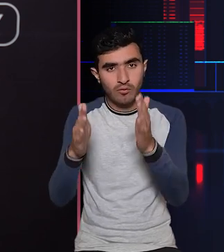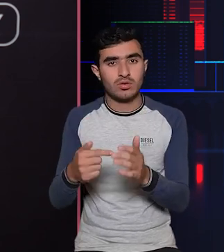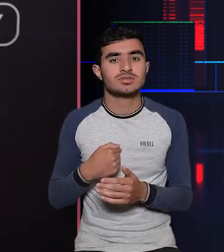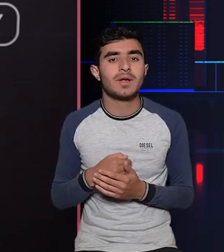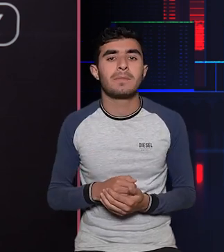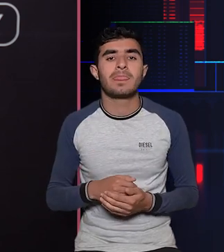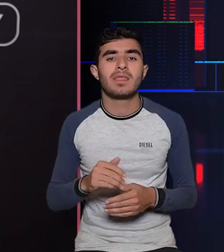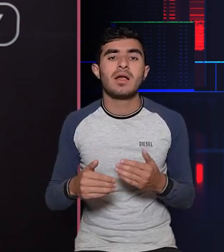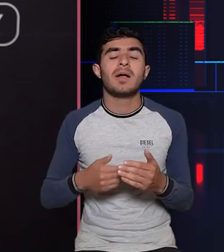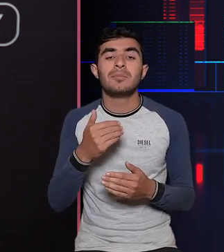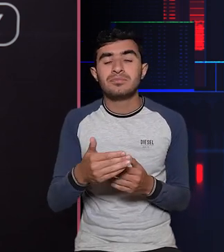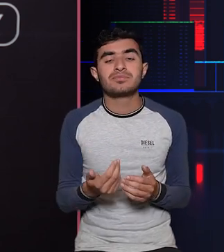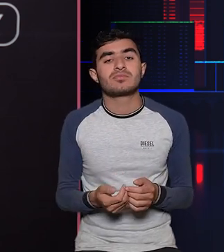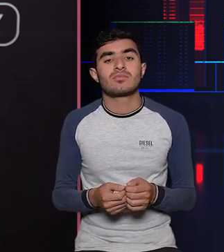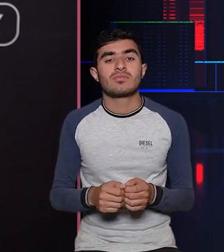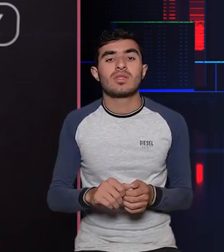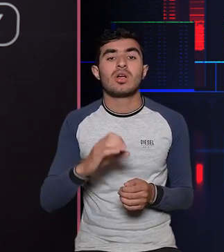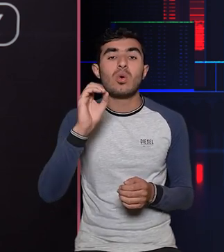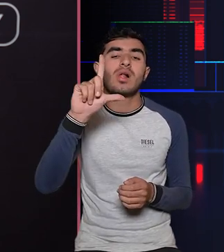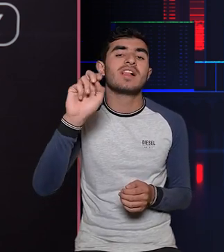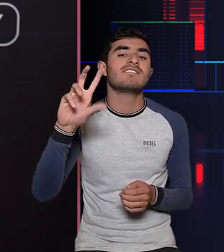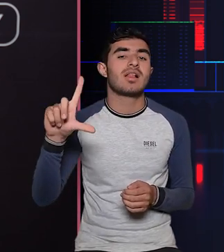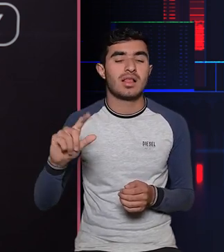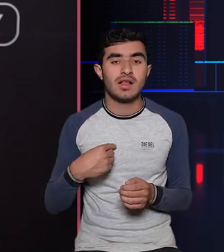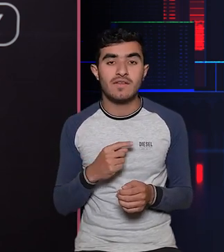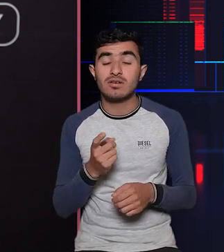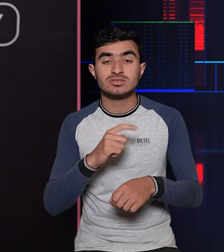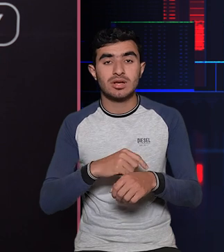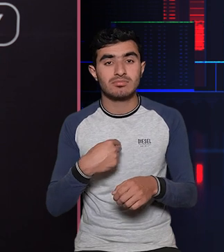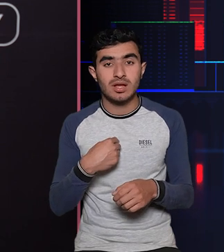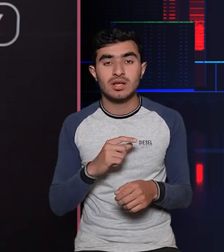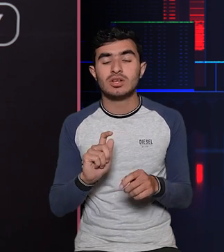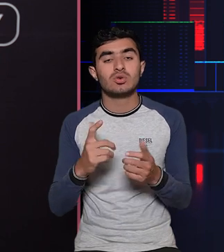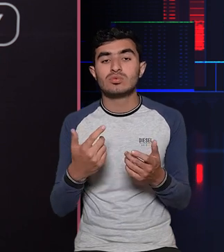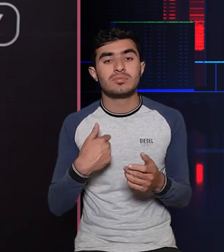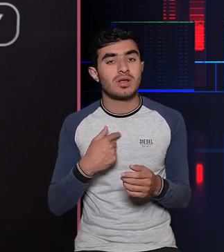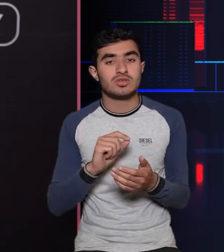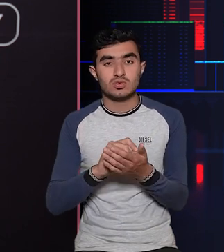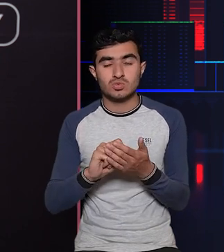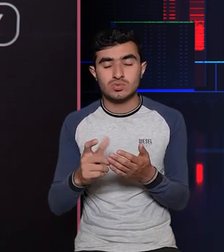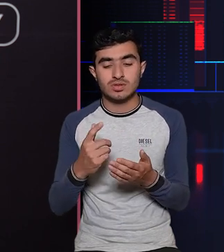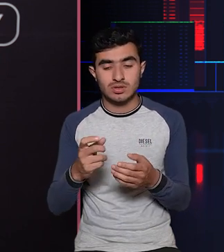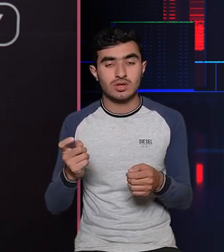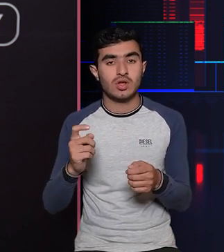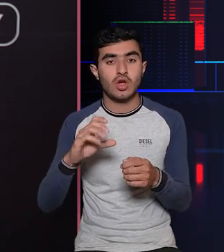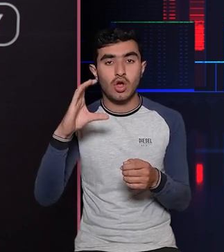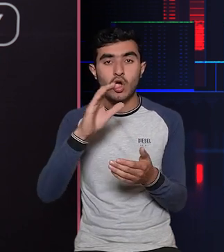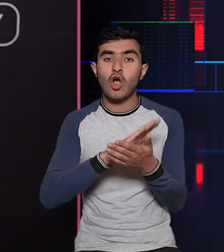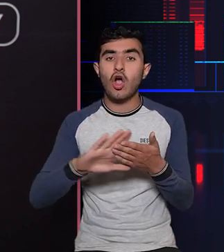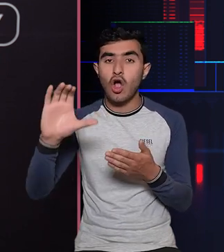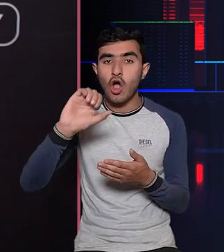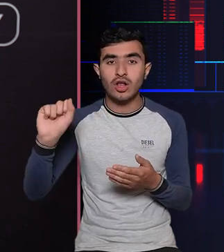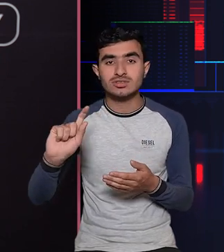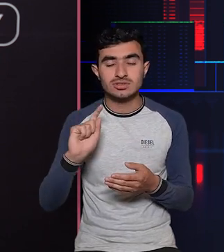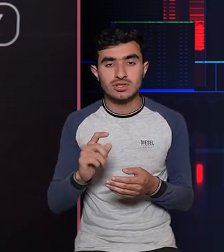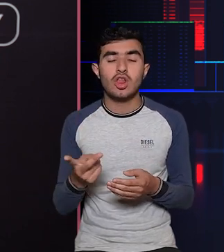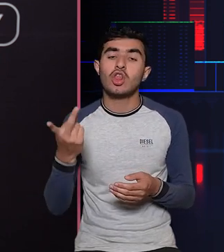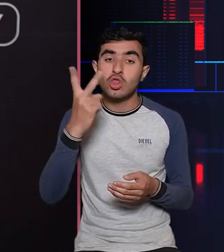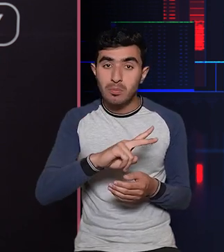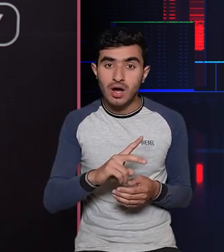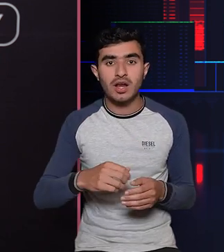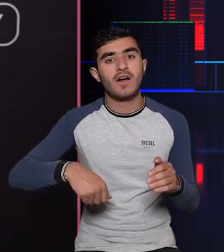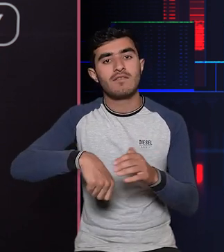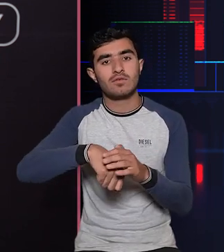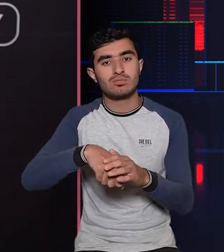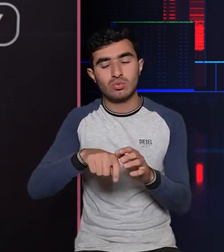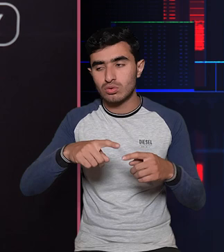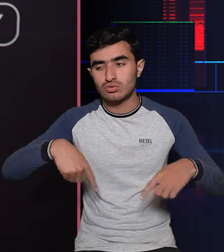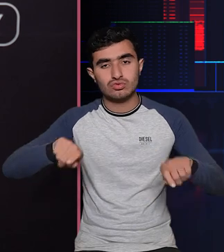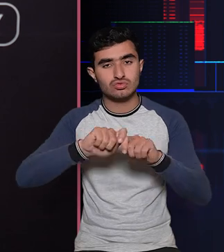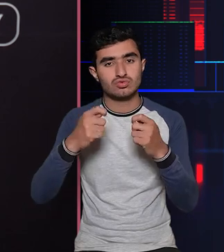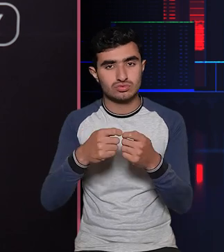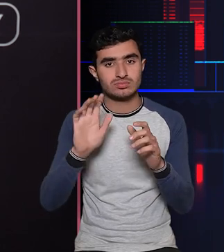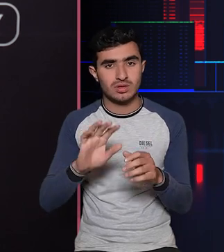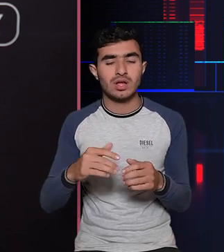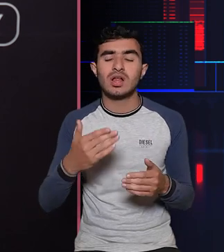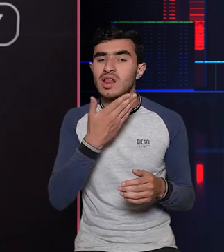At Aitchison, in the third year of O levels, first time when we are enrolled in our college